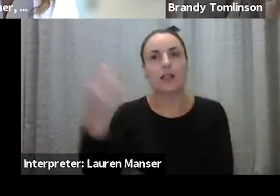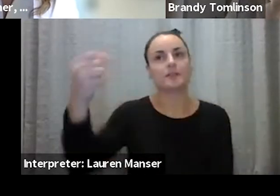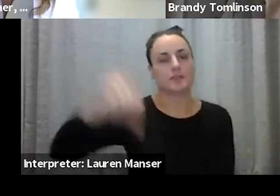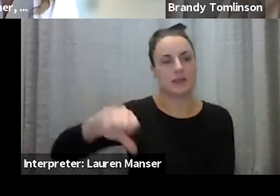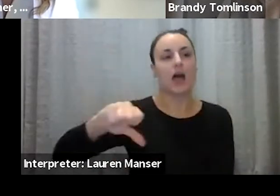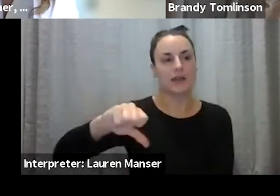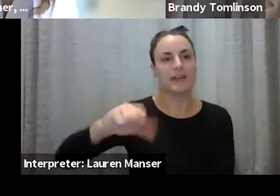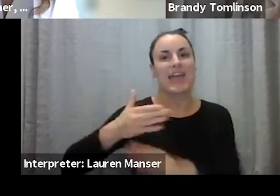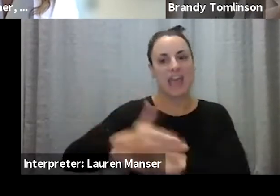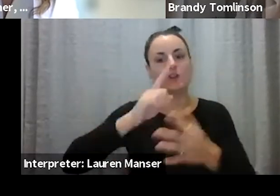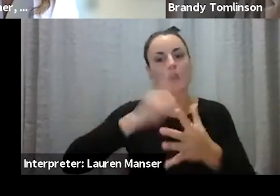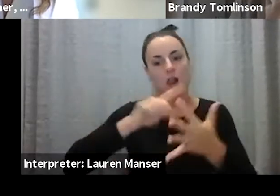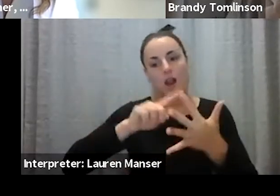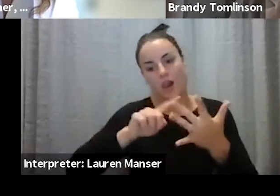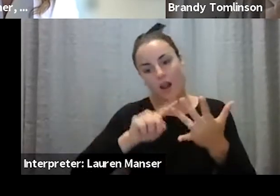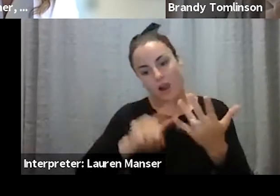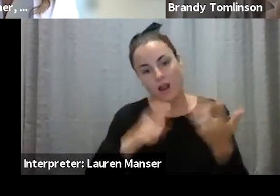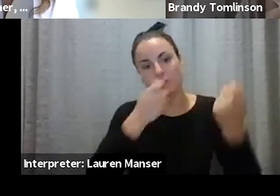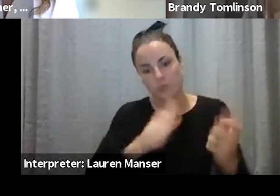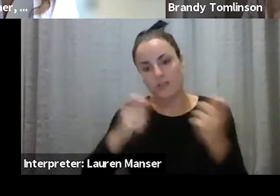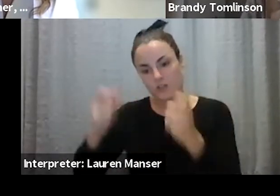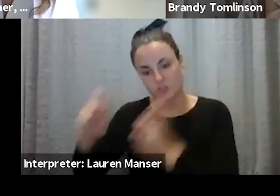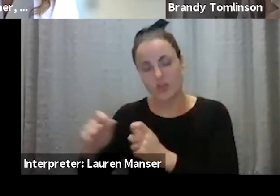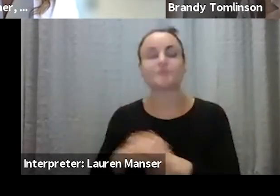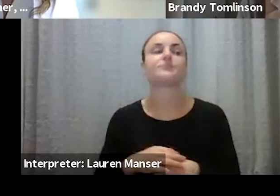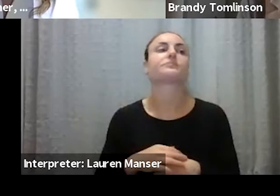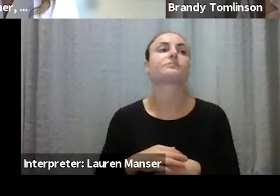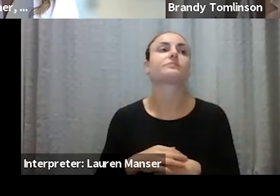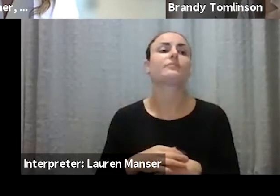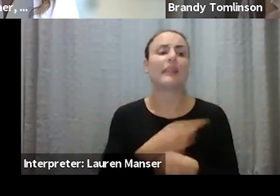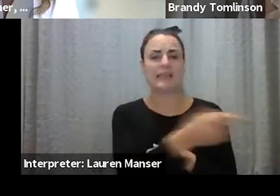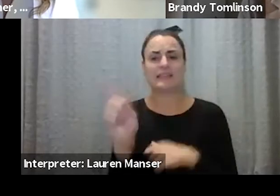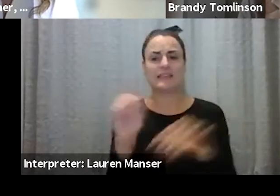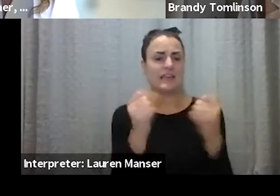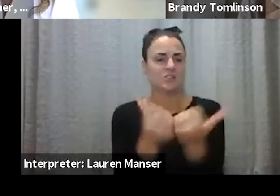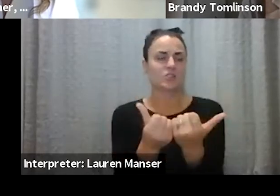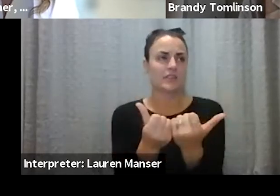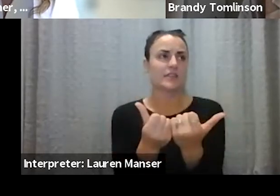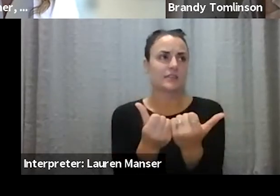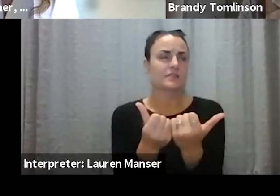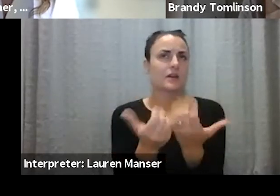and they will generally advise you. These agencies also have what is called dual filing,